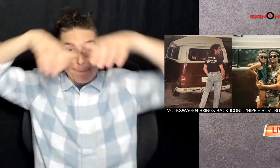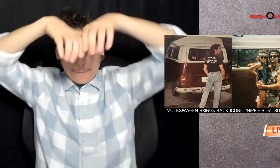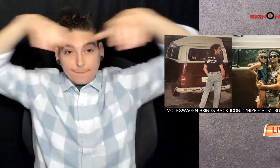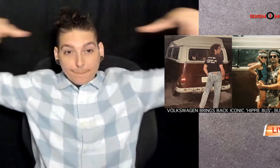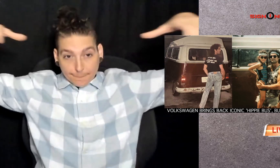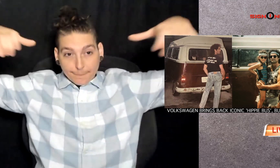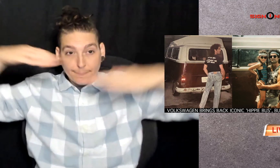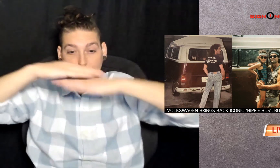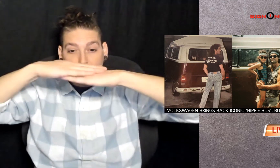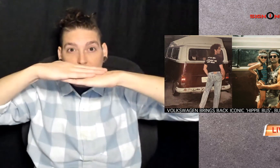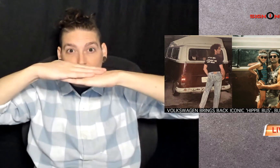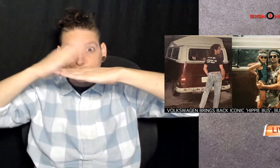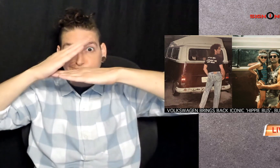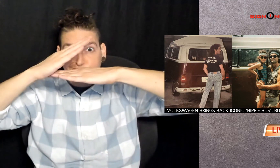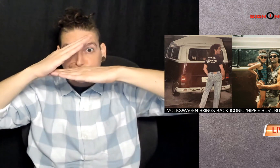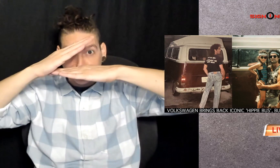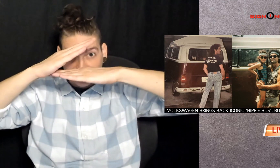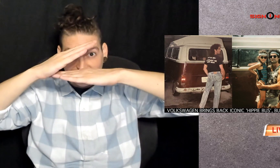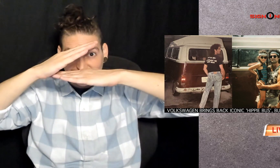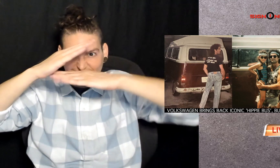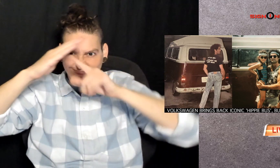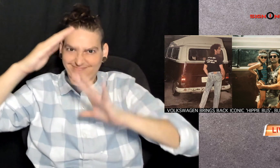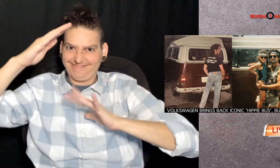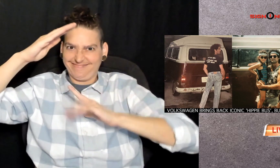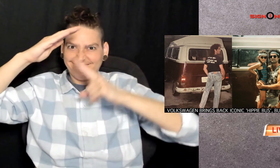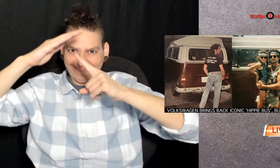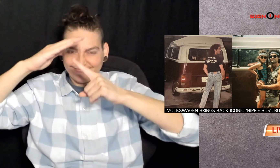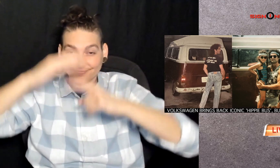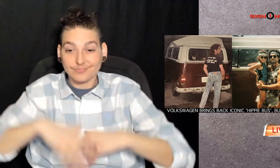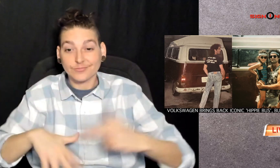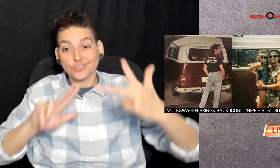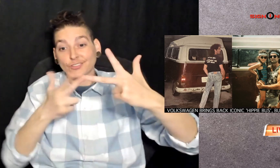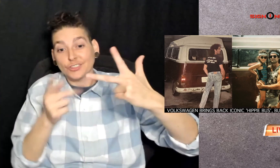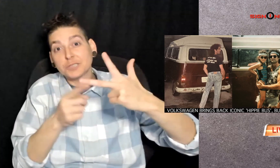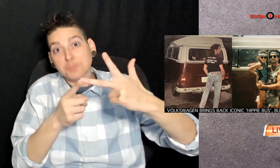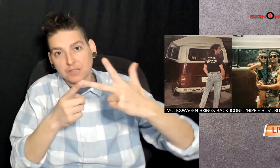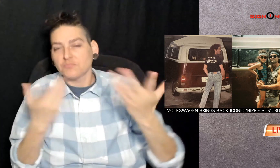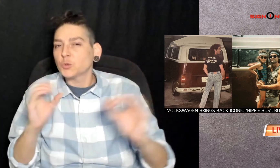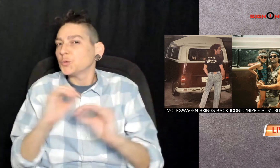camper on the top with the little sunroof which was really cool the third one didn't